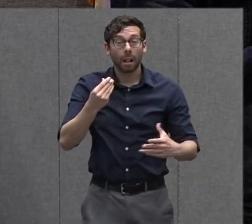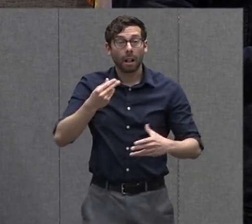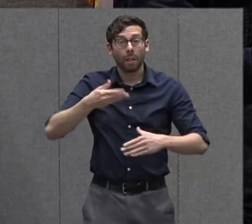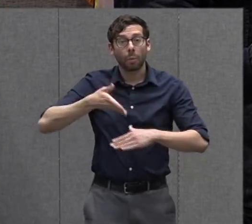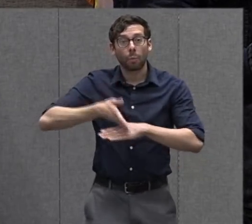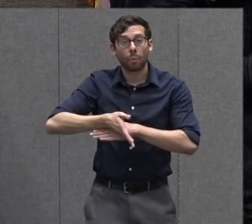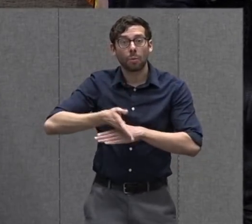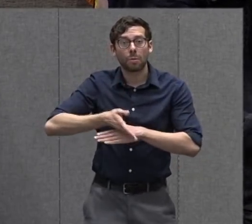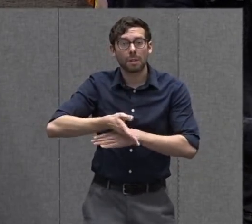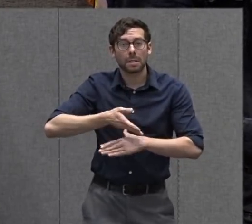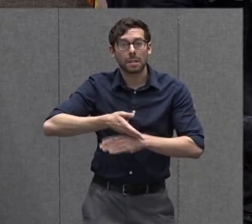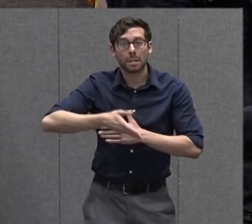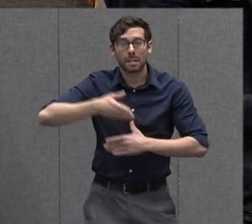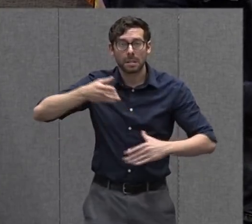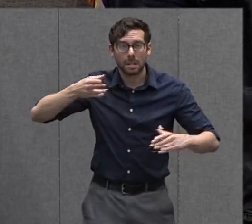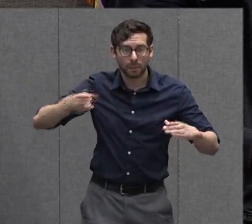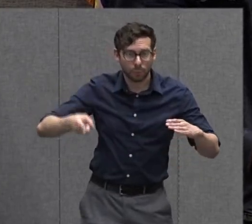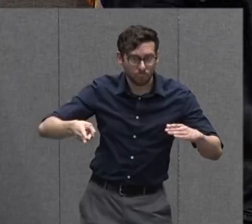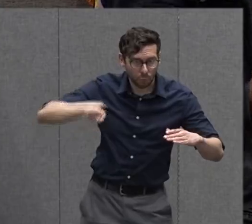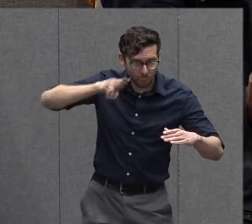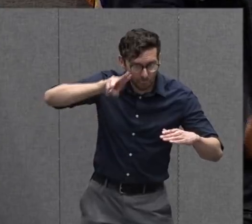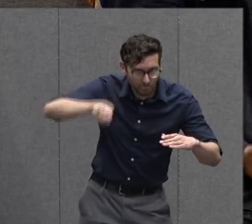and dollops on the Cool metal tray.